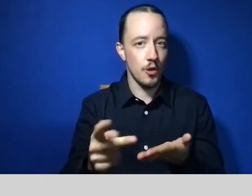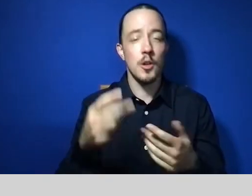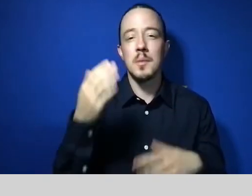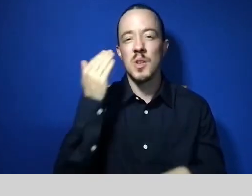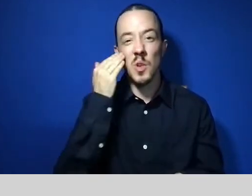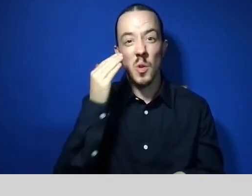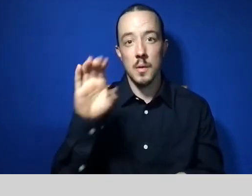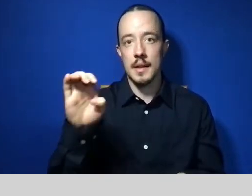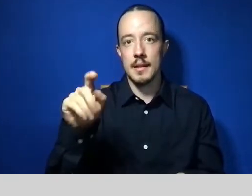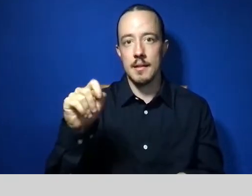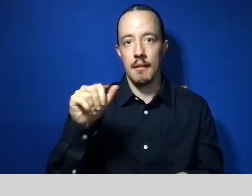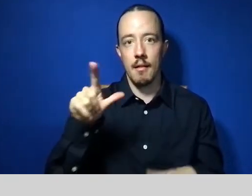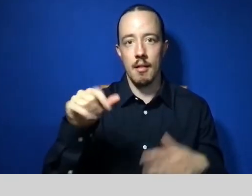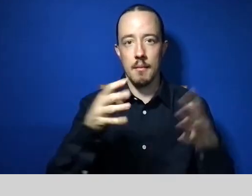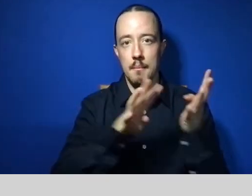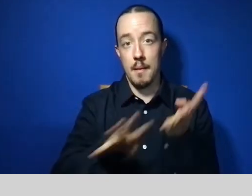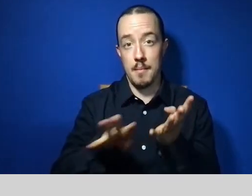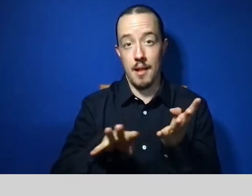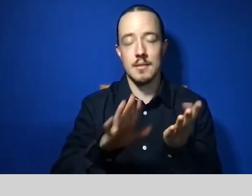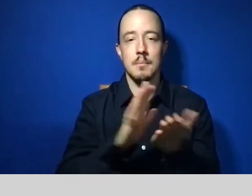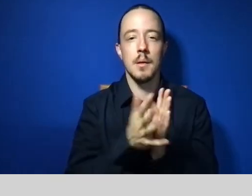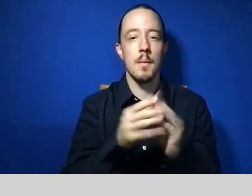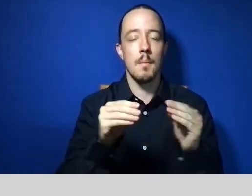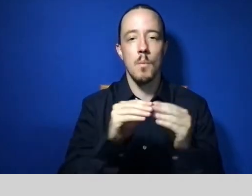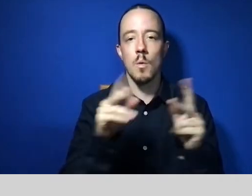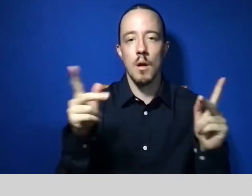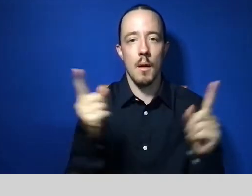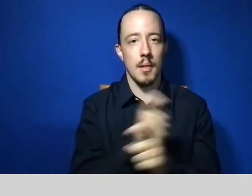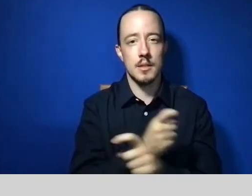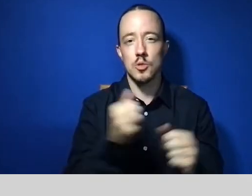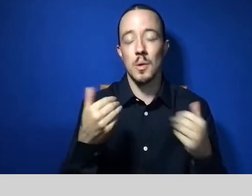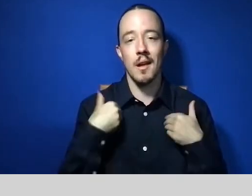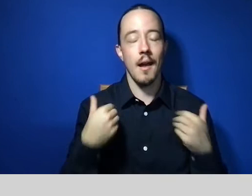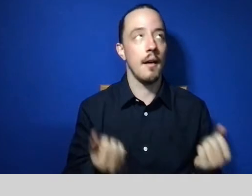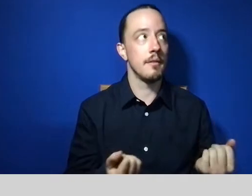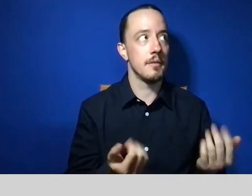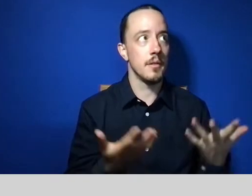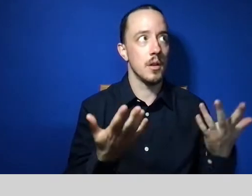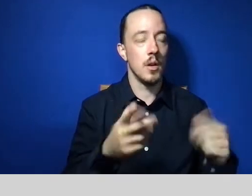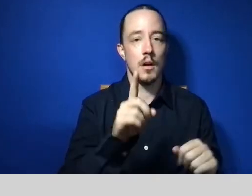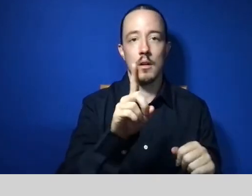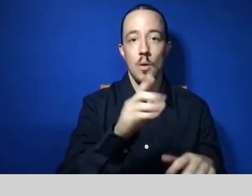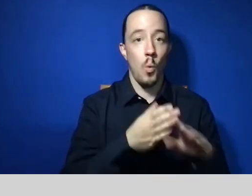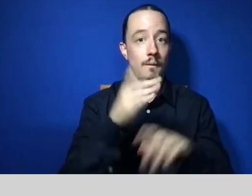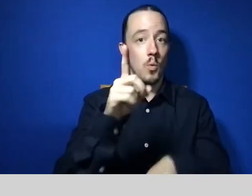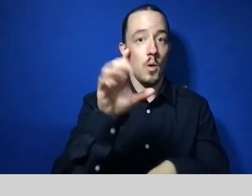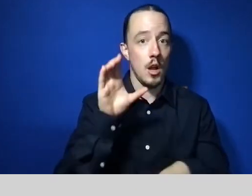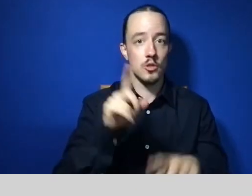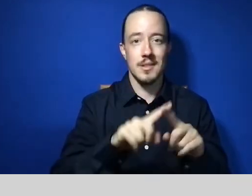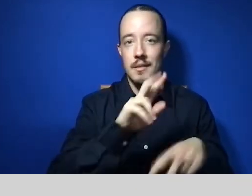ETL pipelines could get really, really complex. You could have dozens, if not hundreds of different data sources,